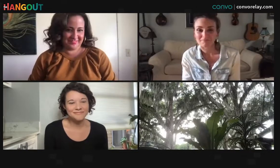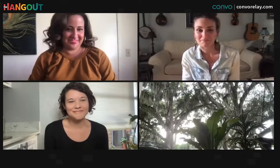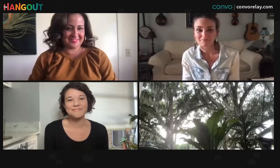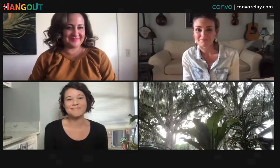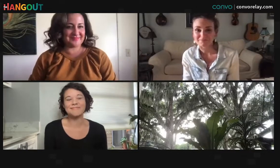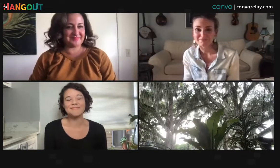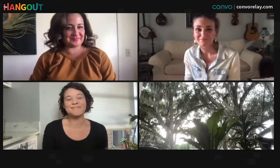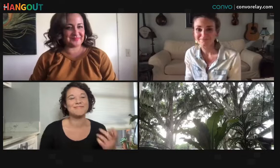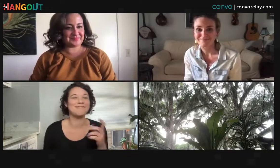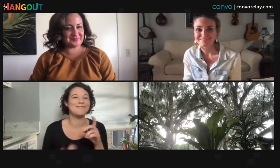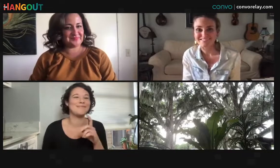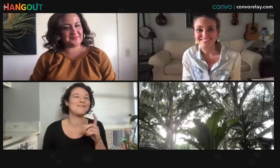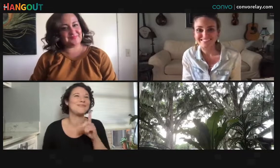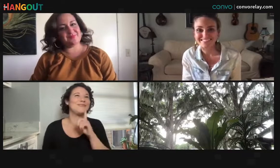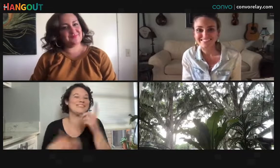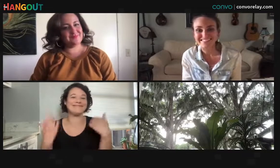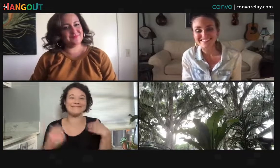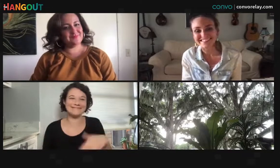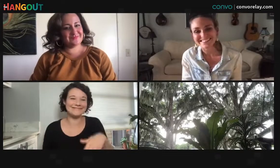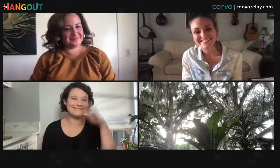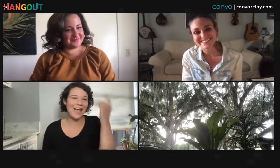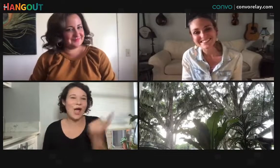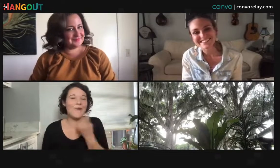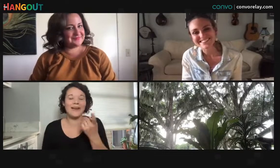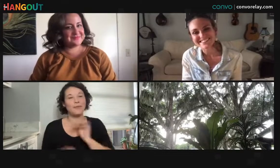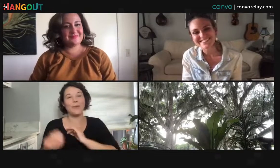malory would you like to start